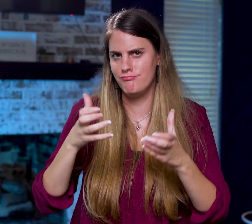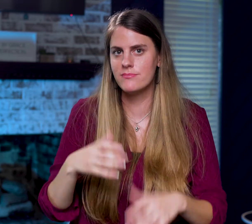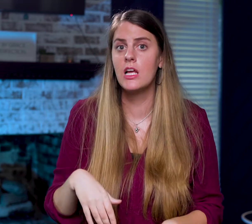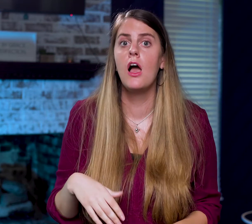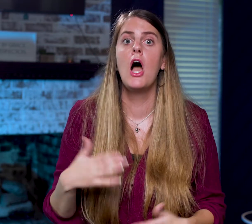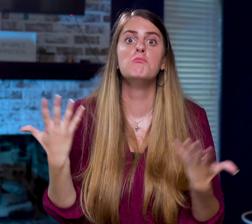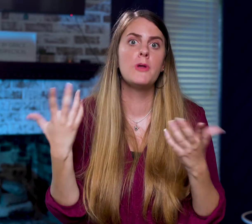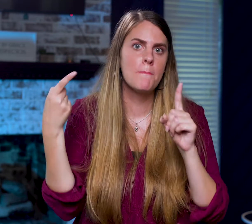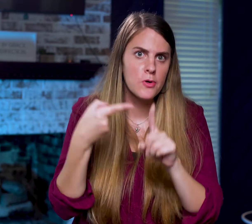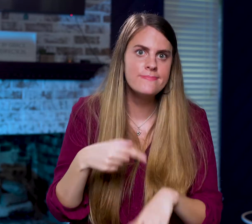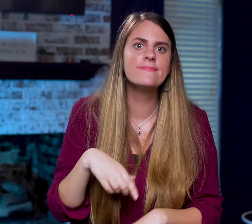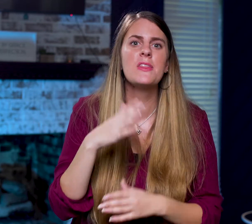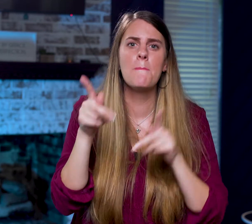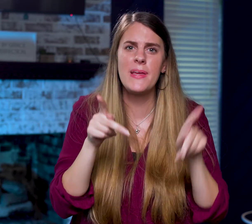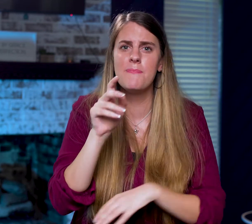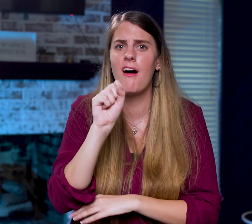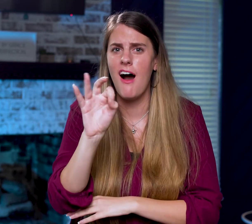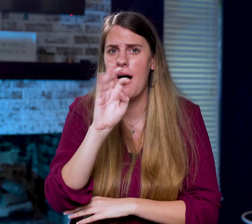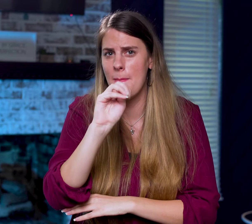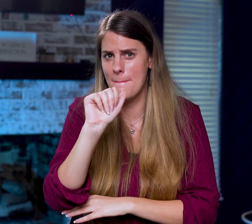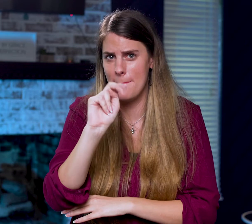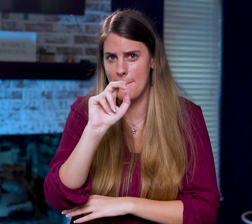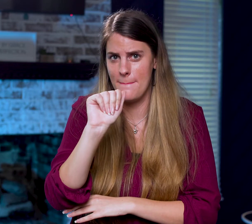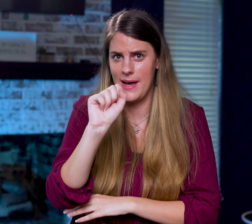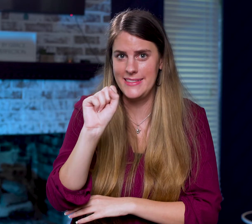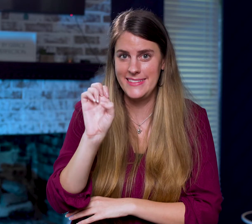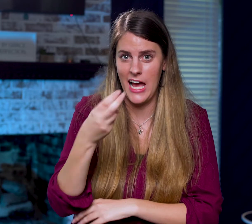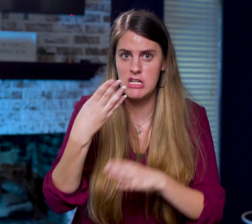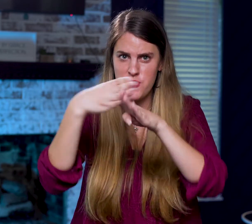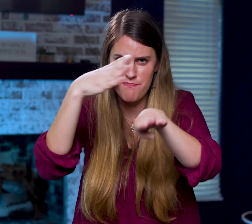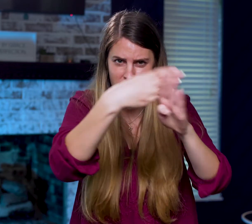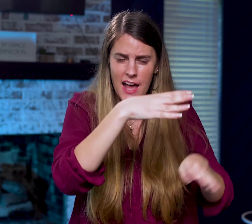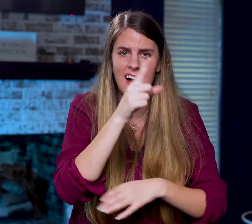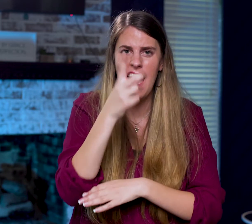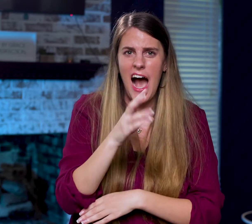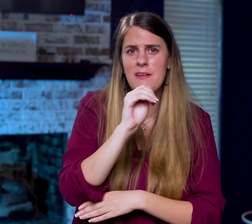At some point, the people of Manasseh divided.